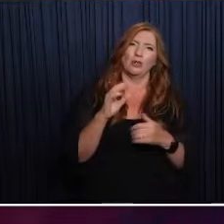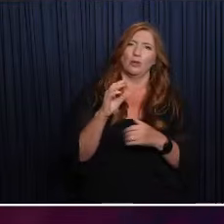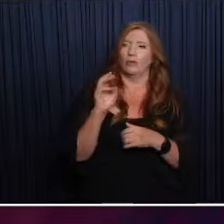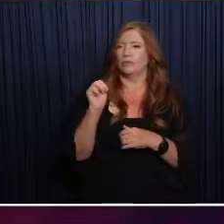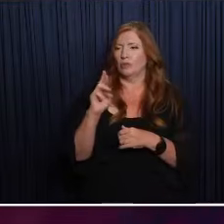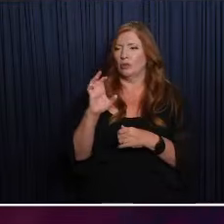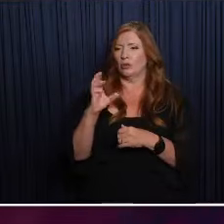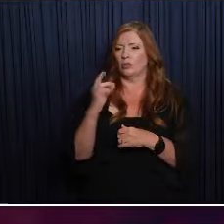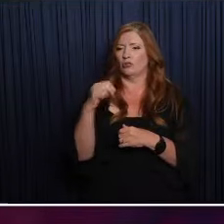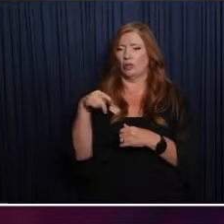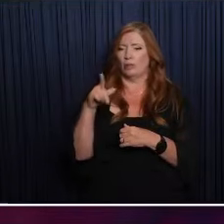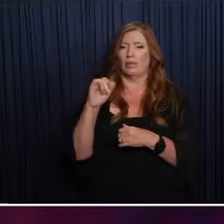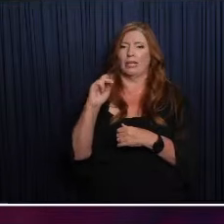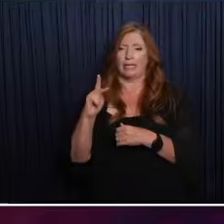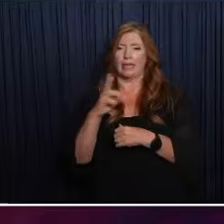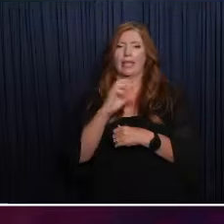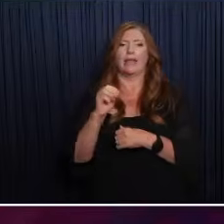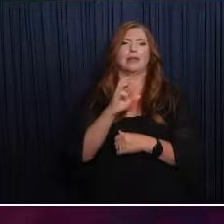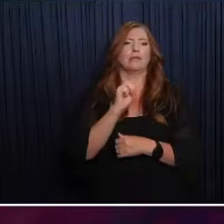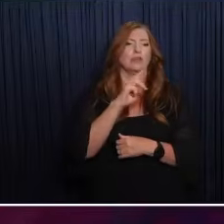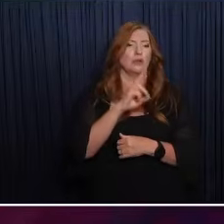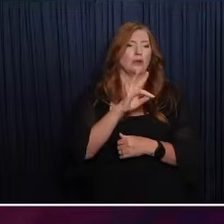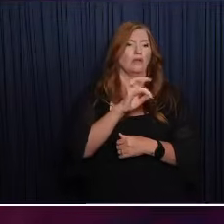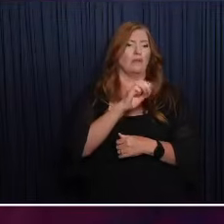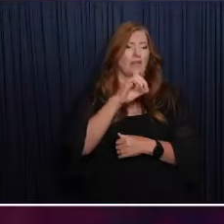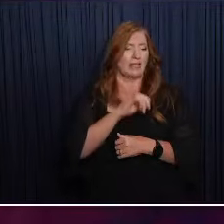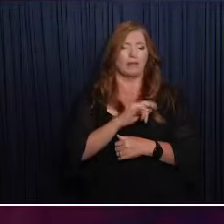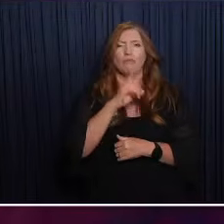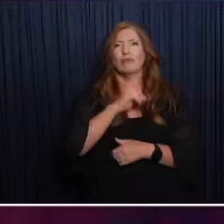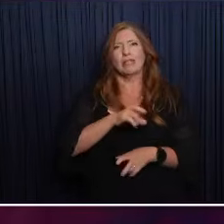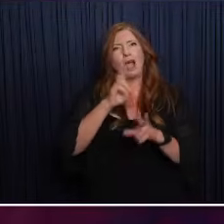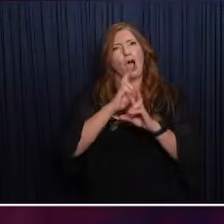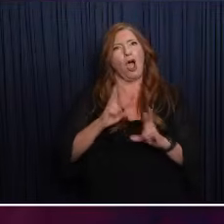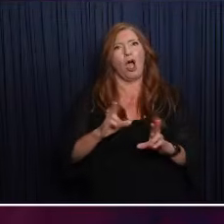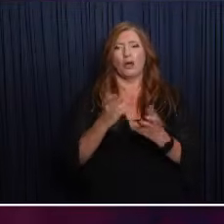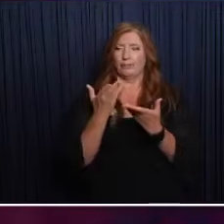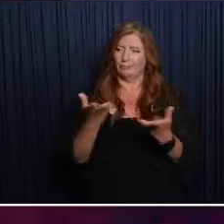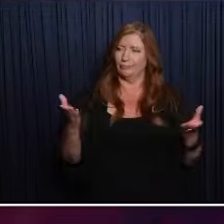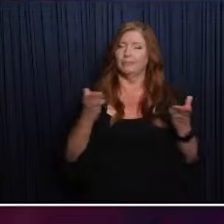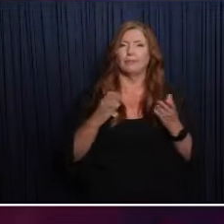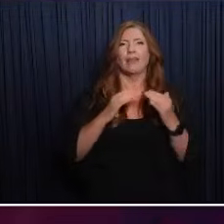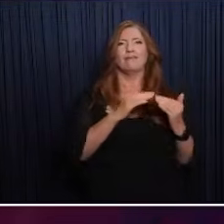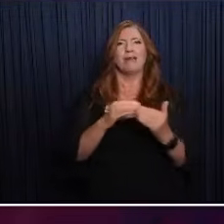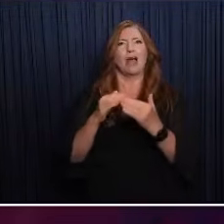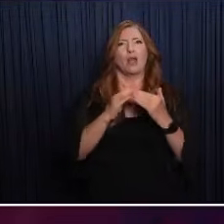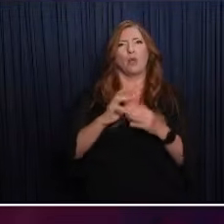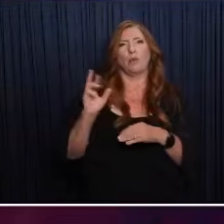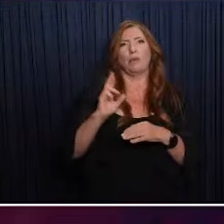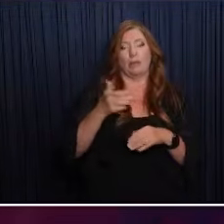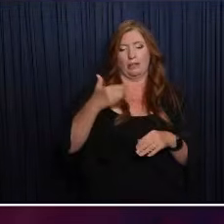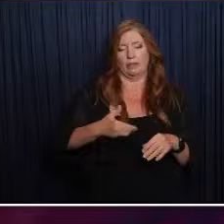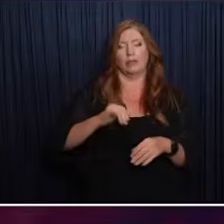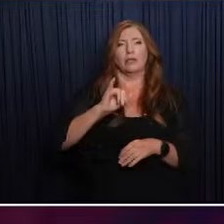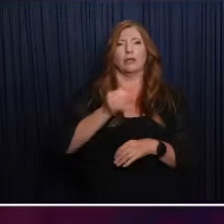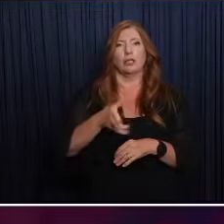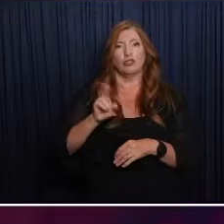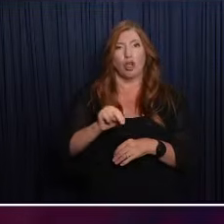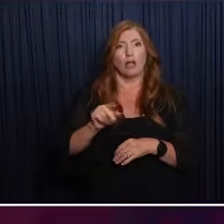THANK YOU AND GOD BLESS YOU. JOHN TROBOUGH. THANK YOU MR. CHAPLIK AND MR. FEELY.